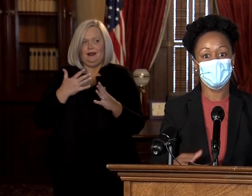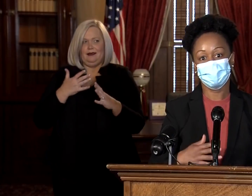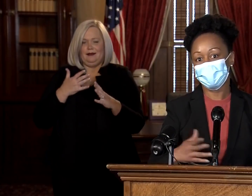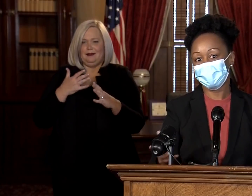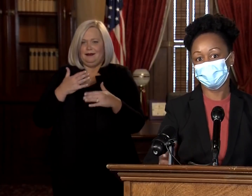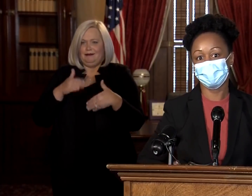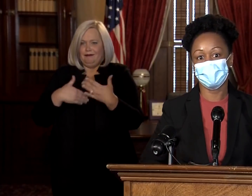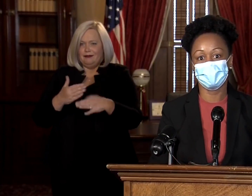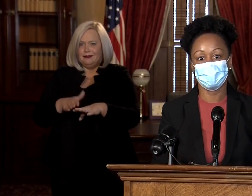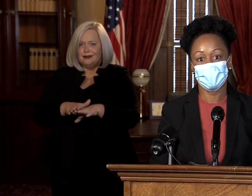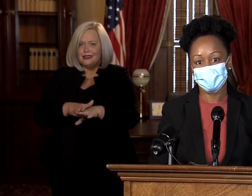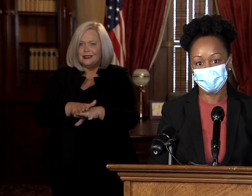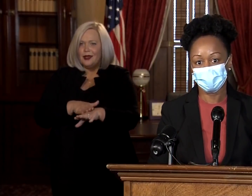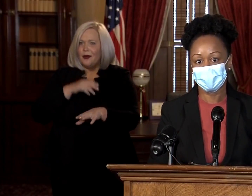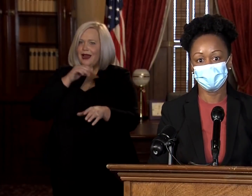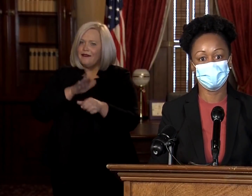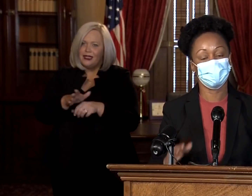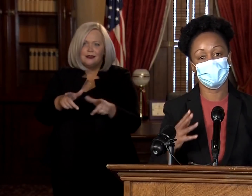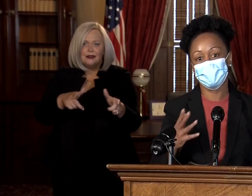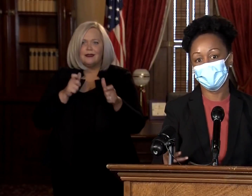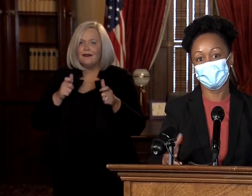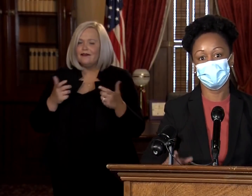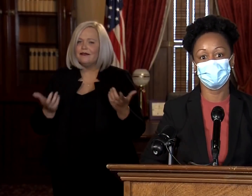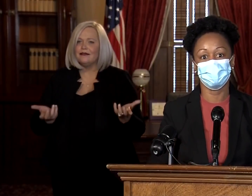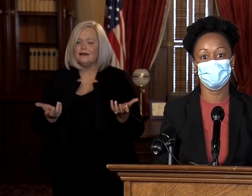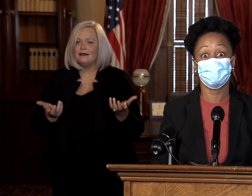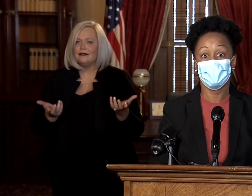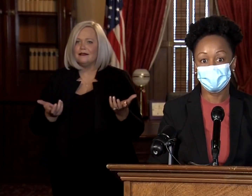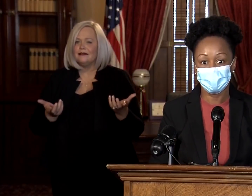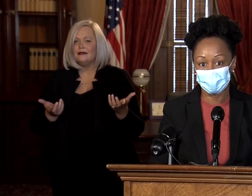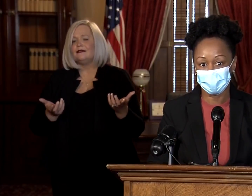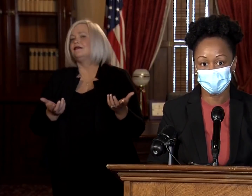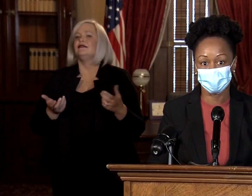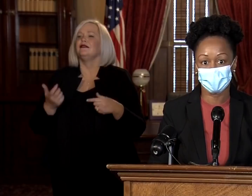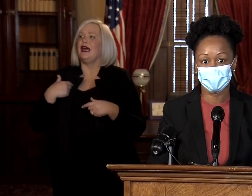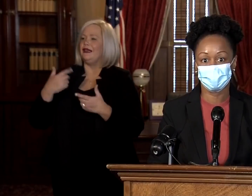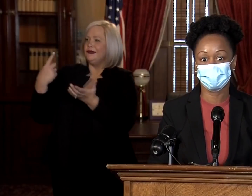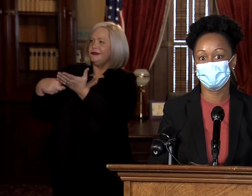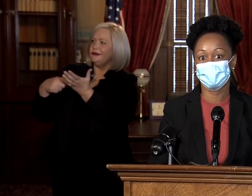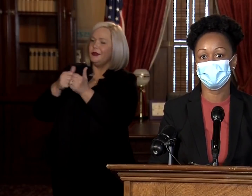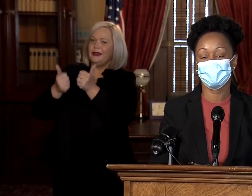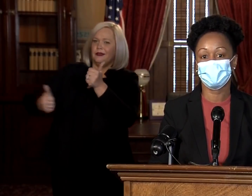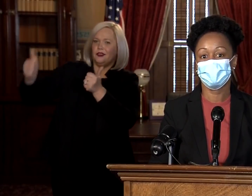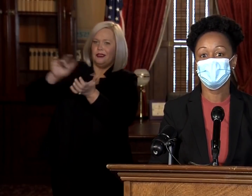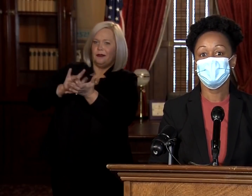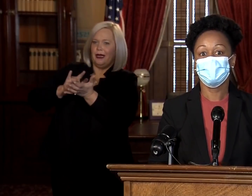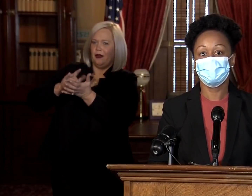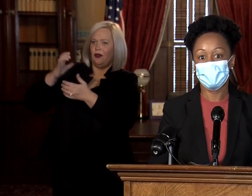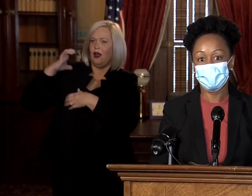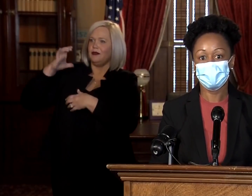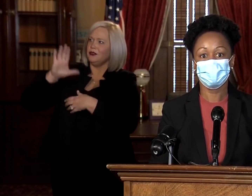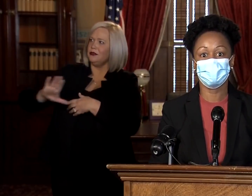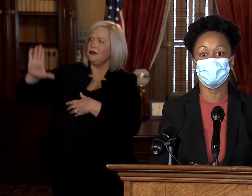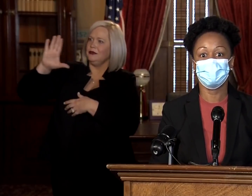is, I think moving slower than any of us actually wants it to. any of us actually wants it to. I’ve talked to a lot of hospital I’ve talked to a lot of hospital leaders. leaders. I’m speaking to chief medical